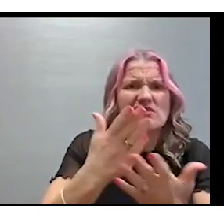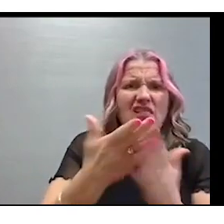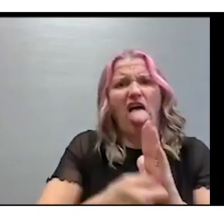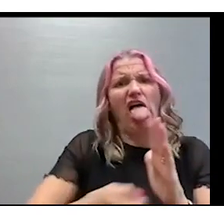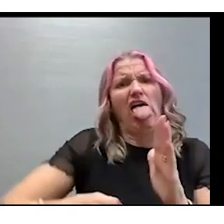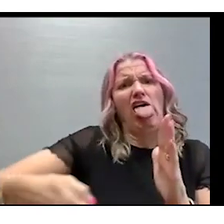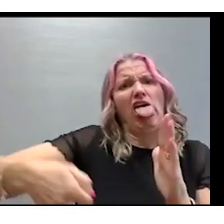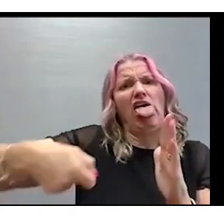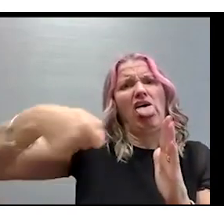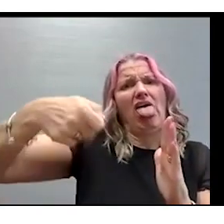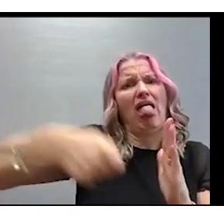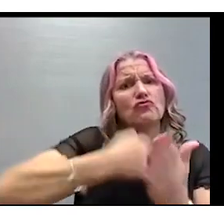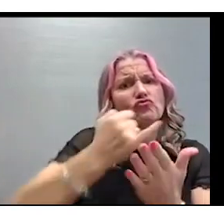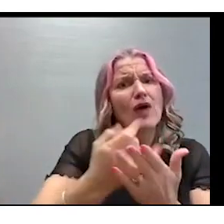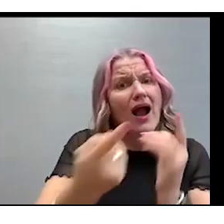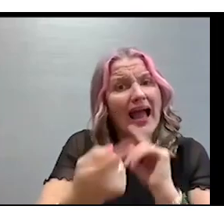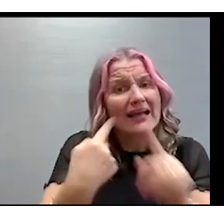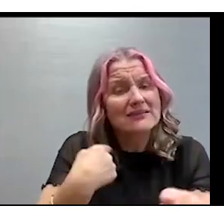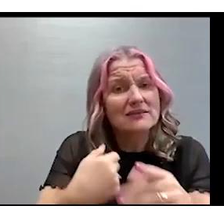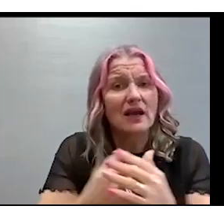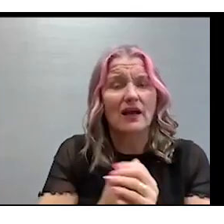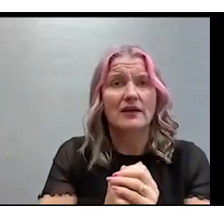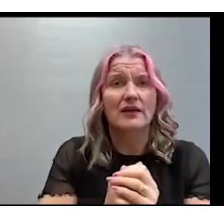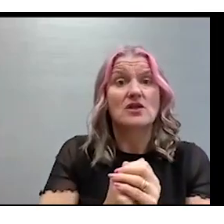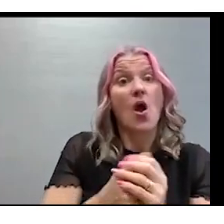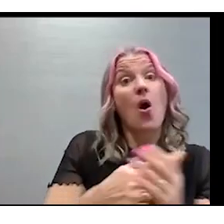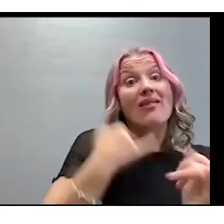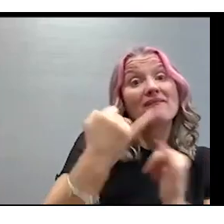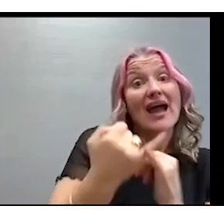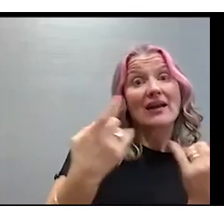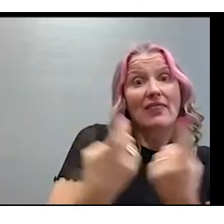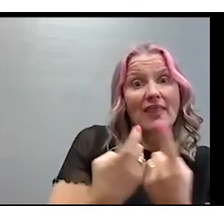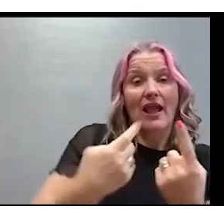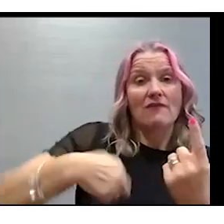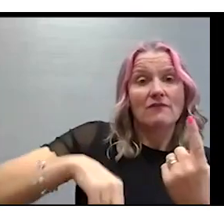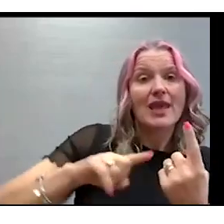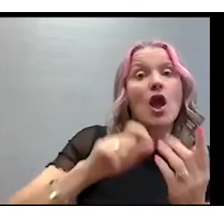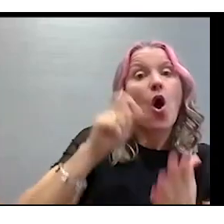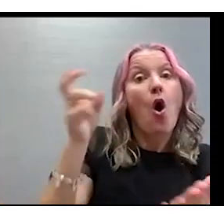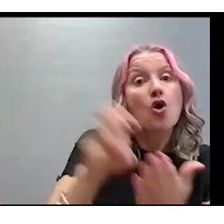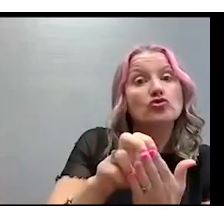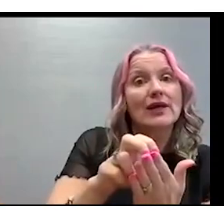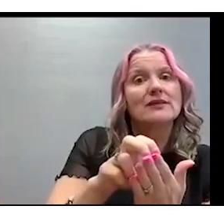So same final output of me ordering X amount, but I got to know how it worked.